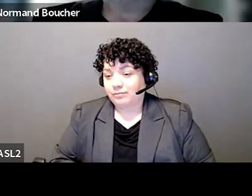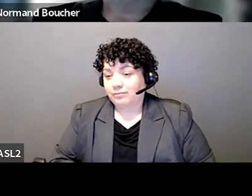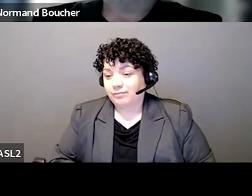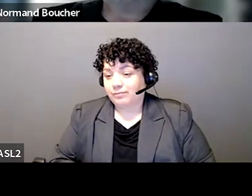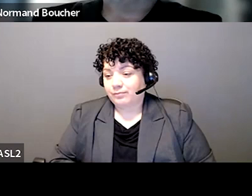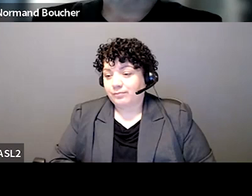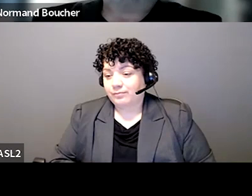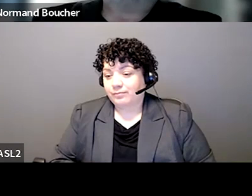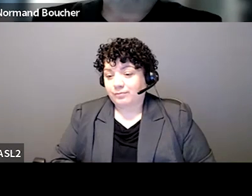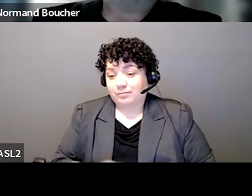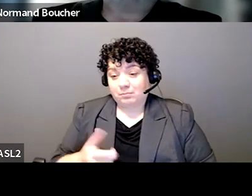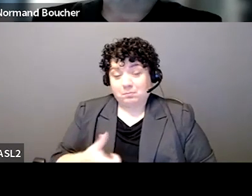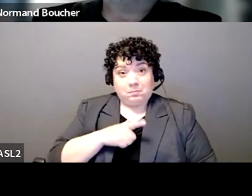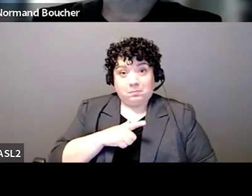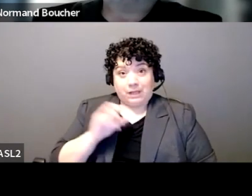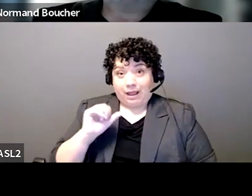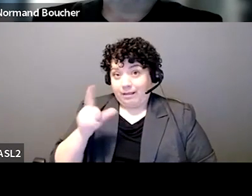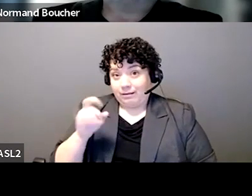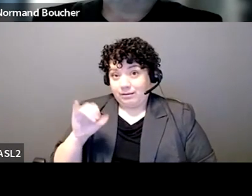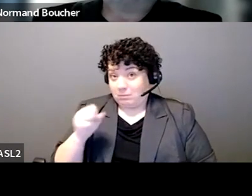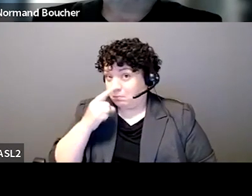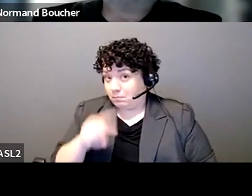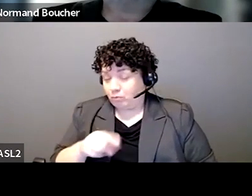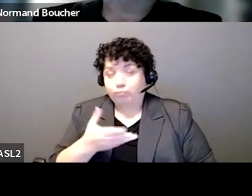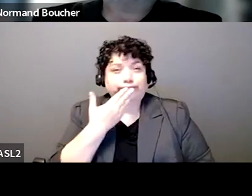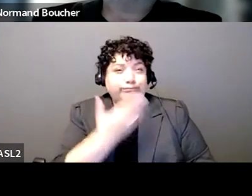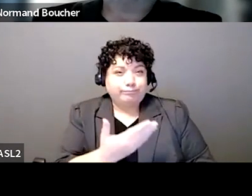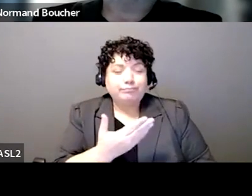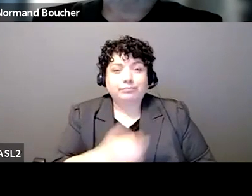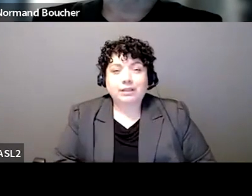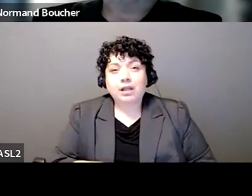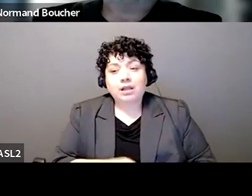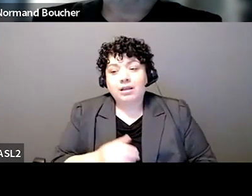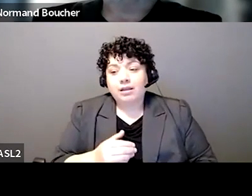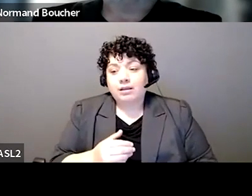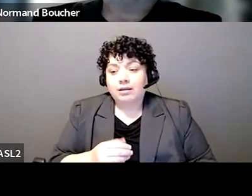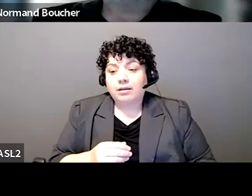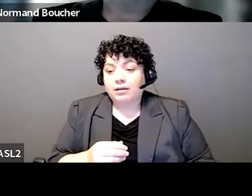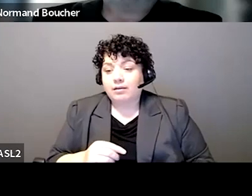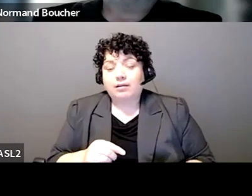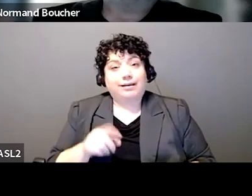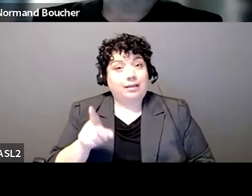I can maybe speak to that if thanks Alexis yeah I this is a good question and something